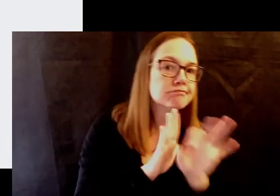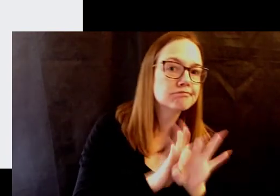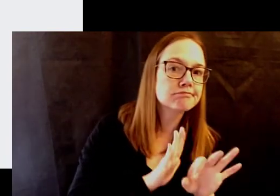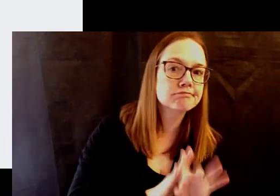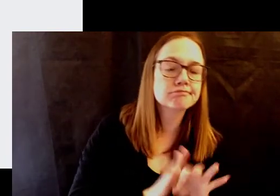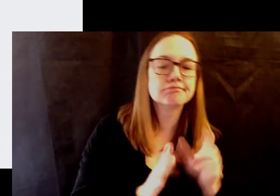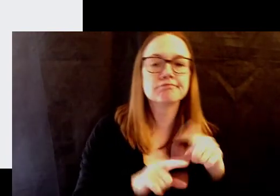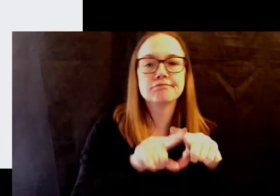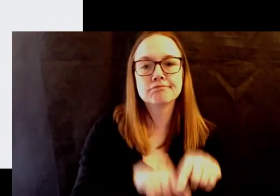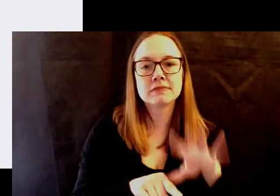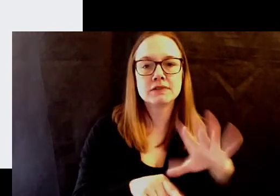at that time.